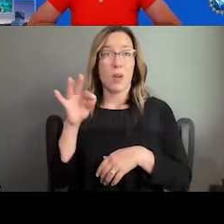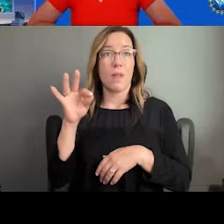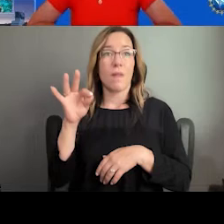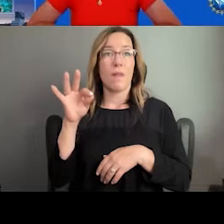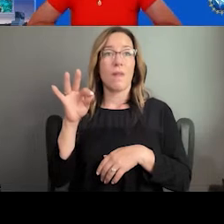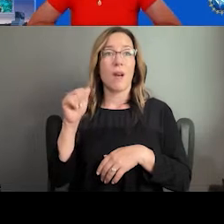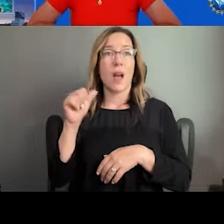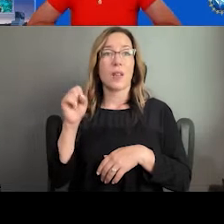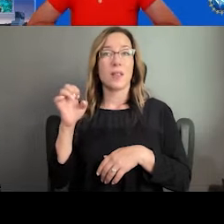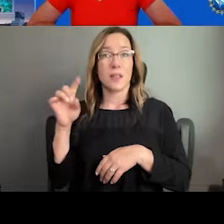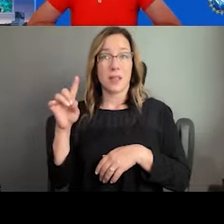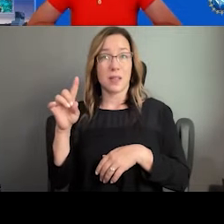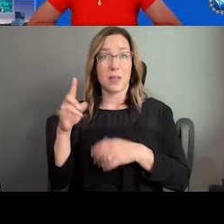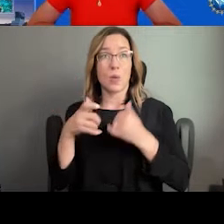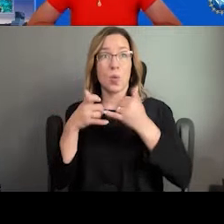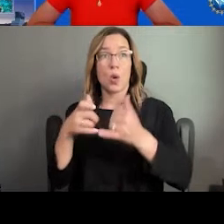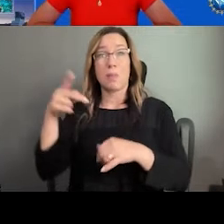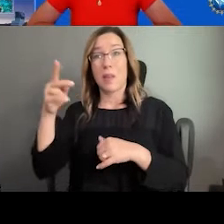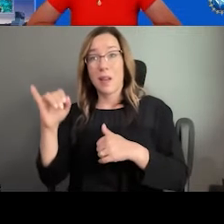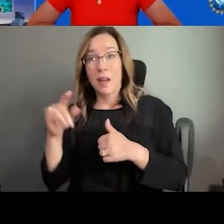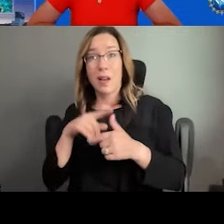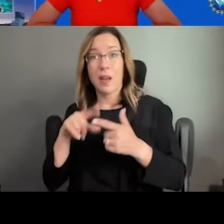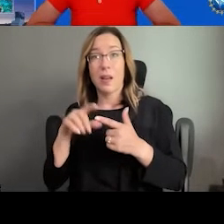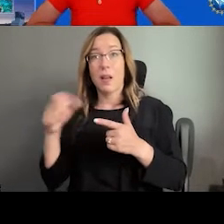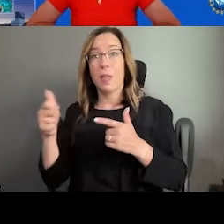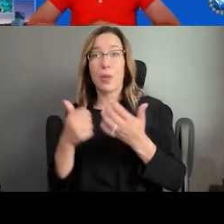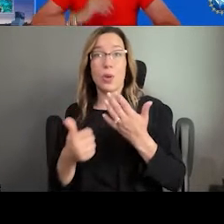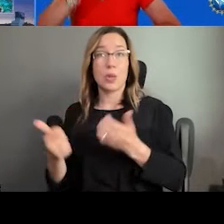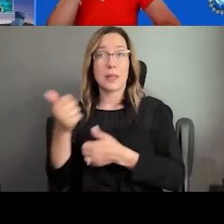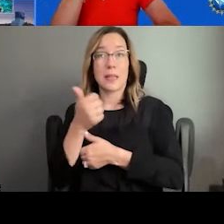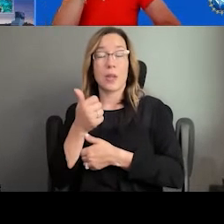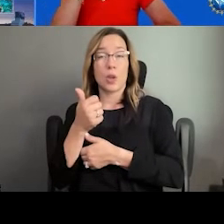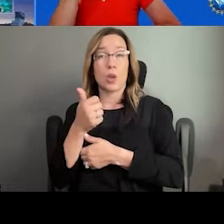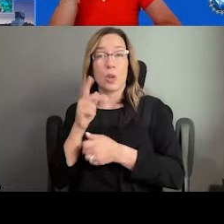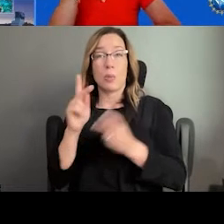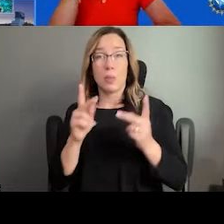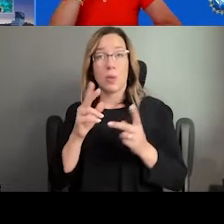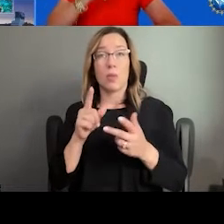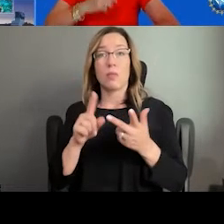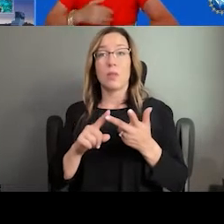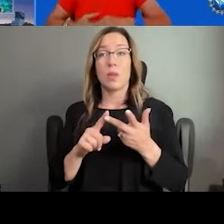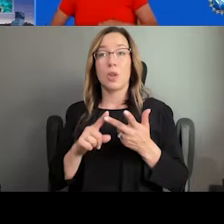and include PIs, other senior personnel, and graduate and undergraduate students.